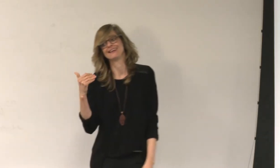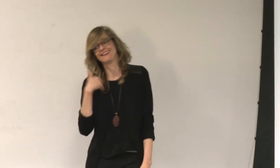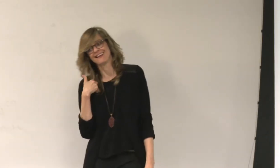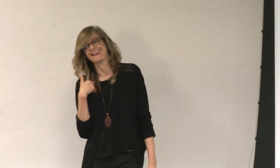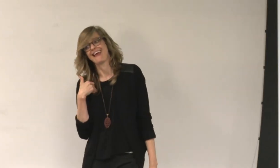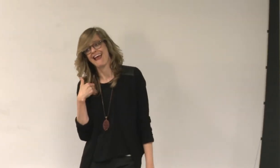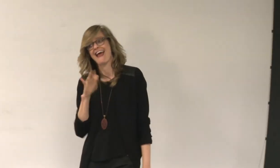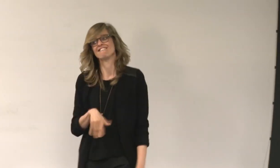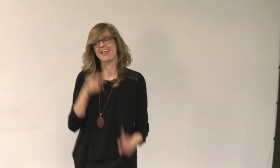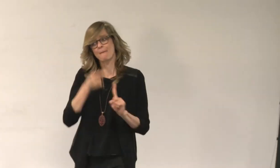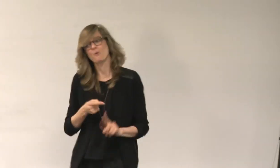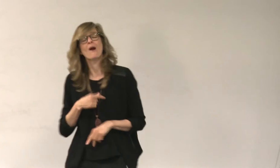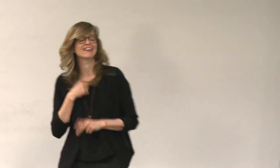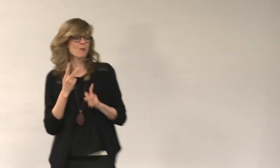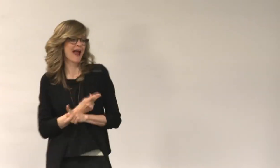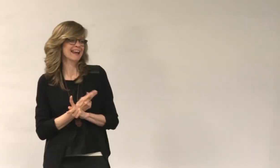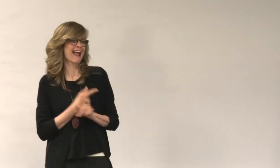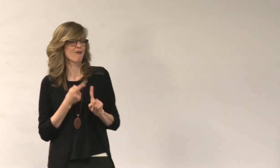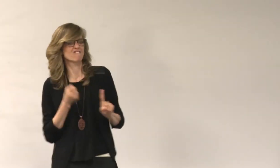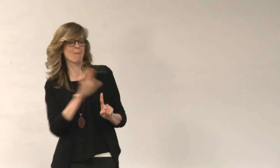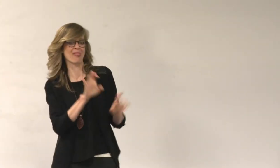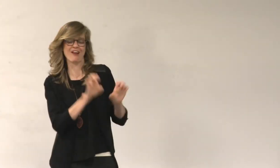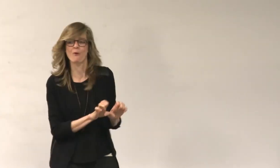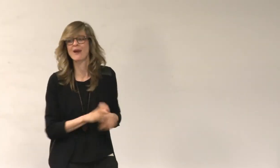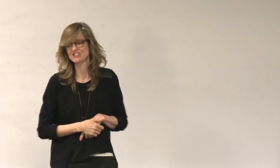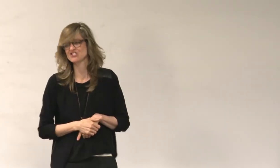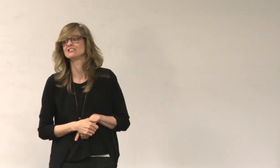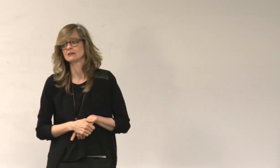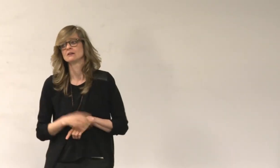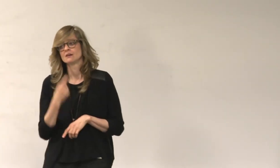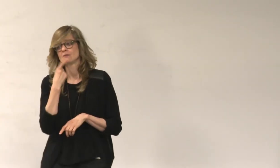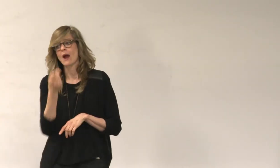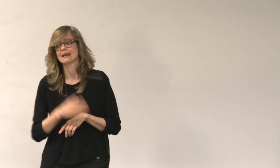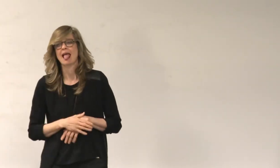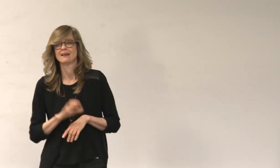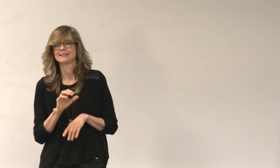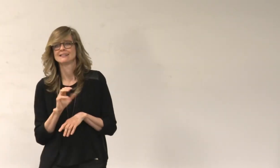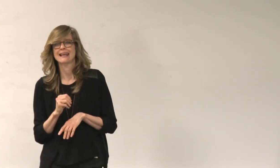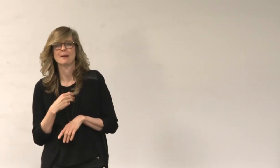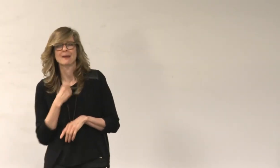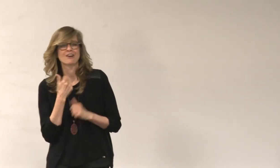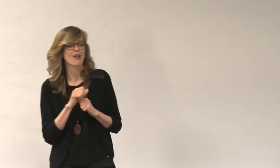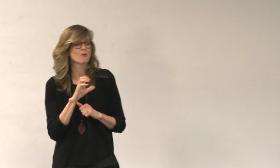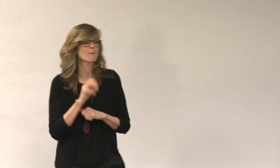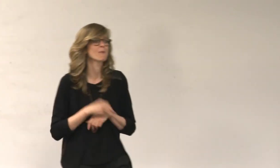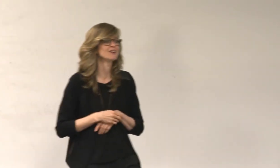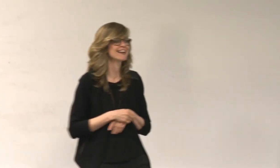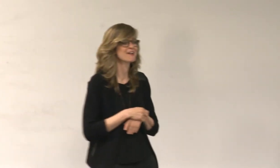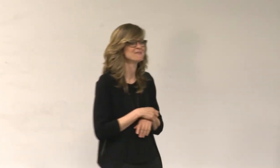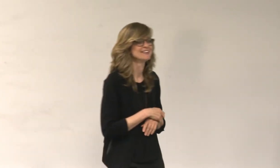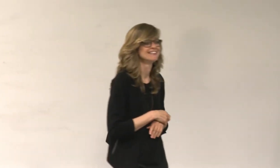AND THE AUTHORS OF THIS STUDY DID NOT ACTUALLY GET TO THAT POINT.